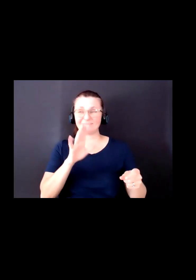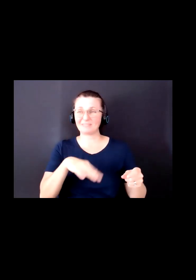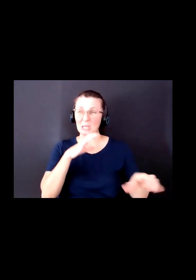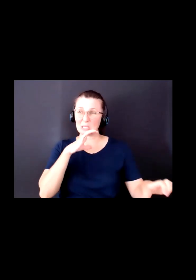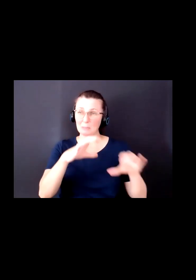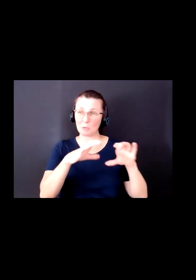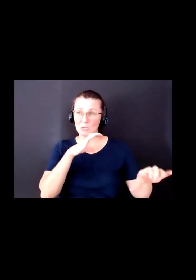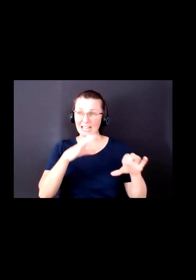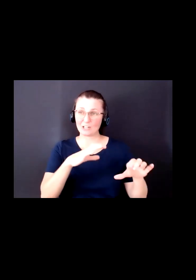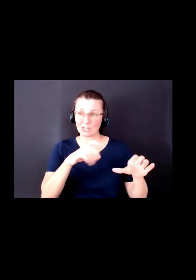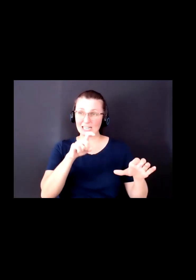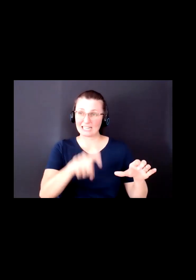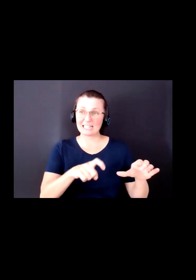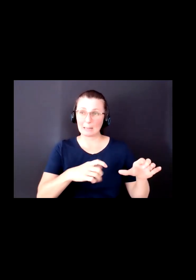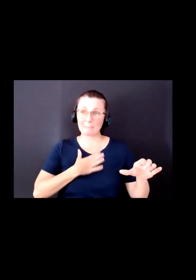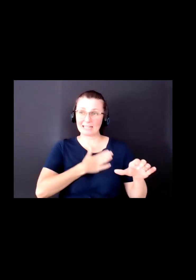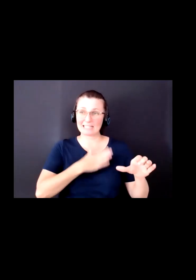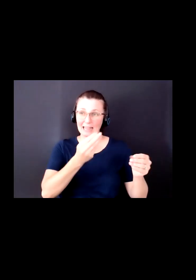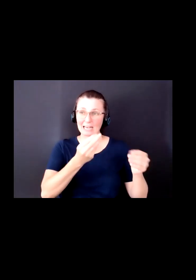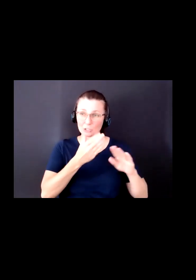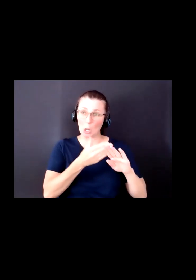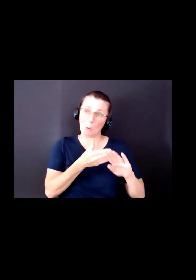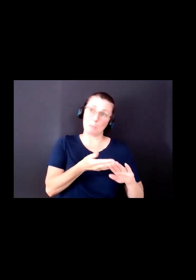that date has obviously past and the person didn't follow